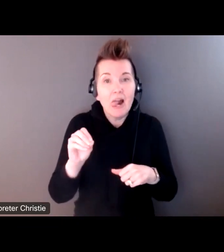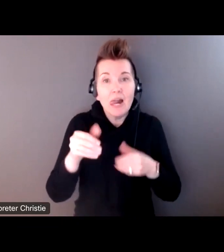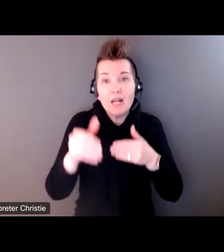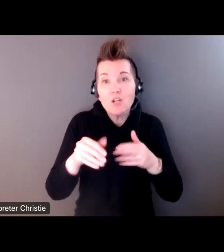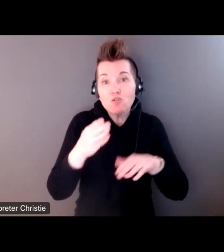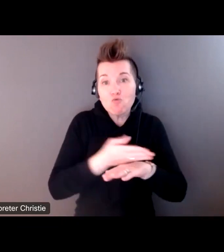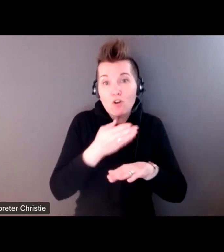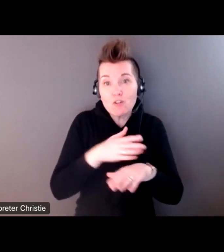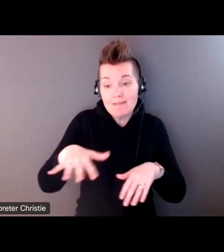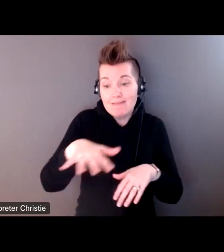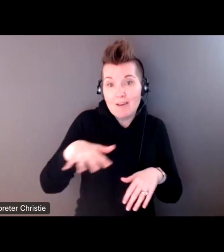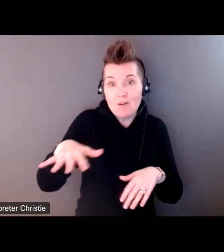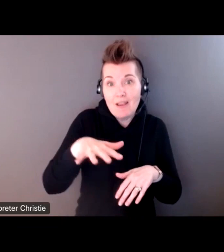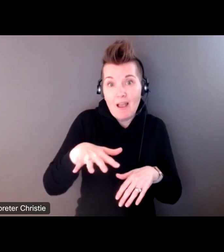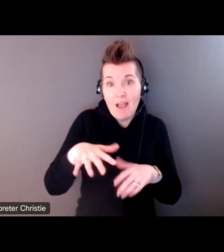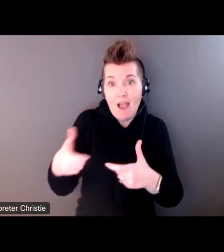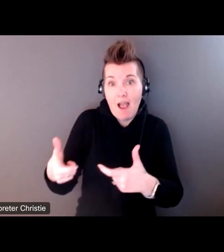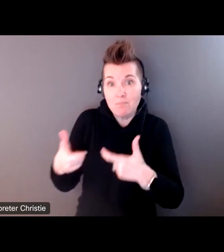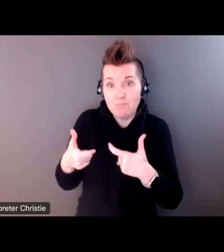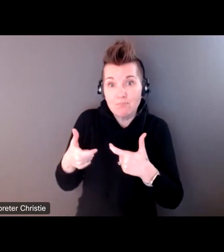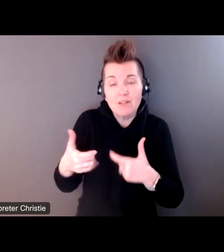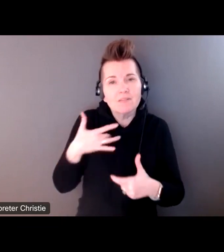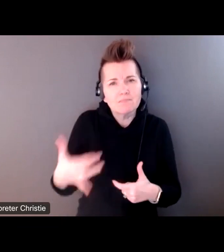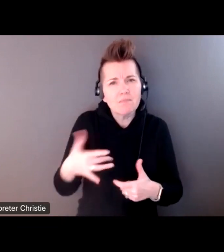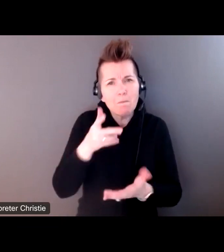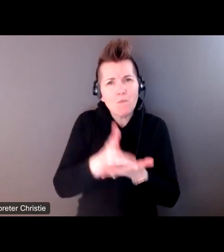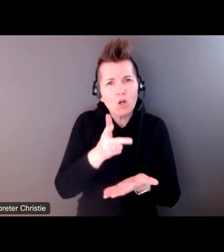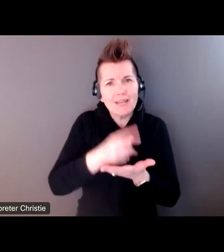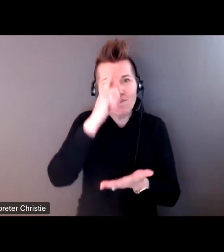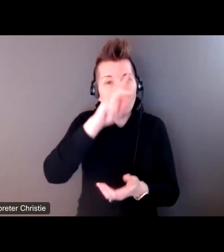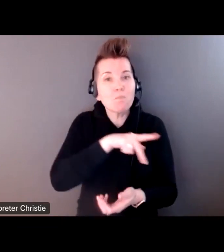is often used for the parking of personal vehicles which shouldn't be allowed, which